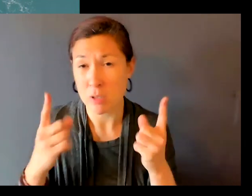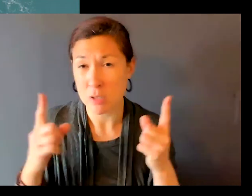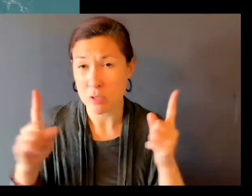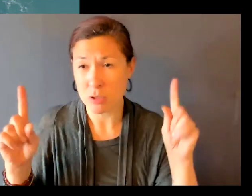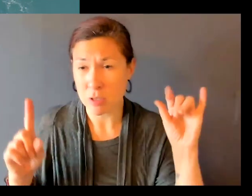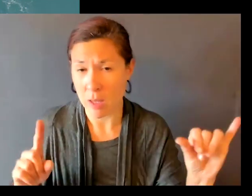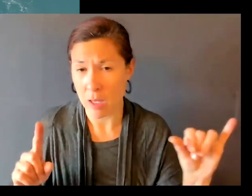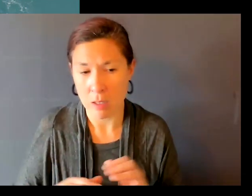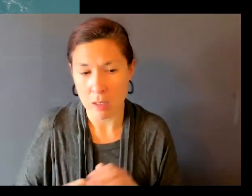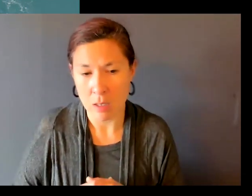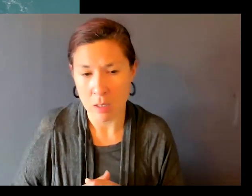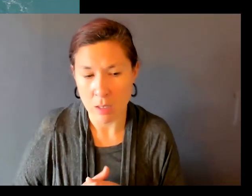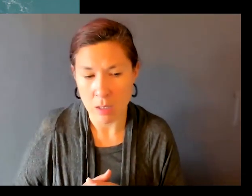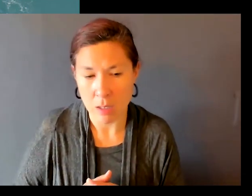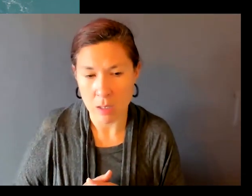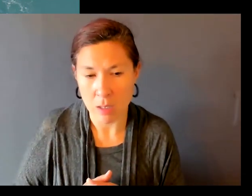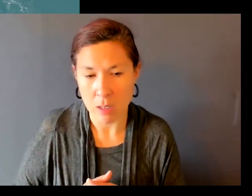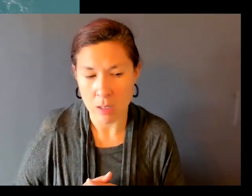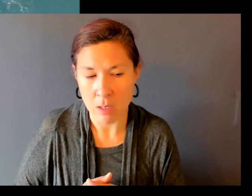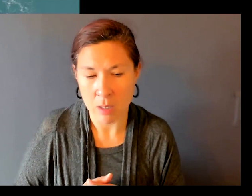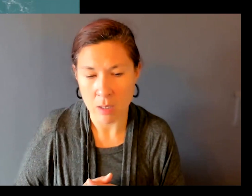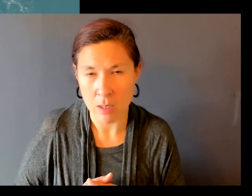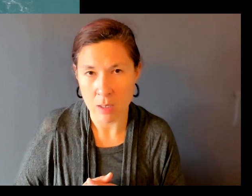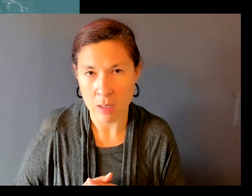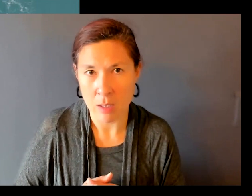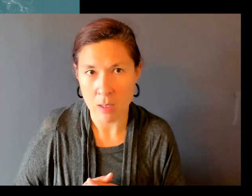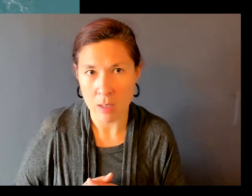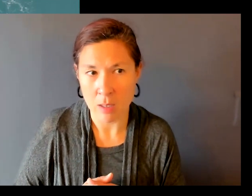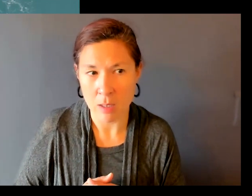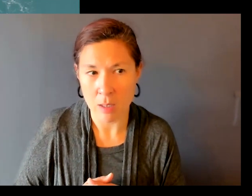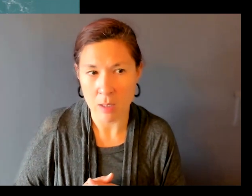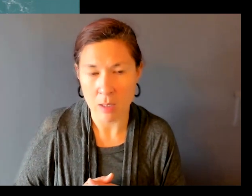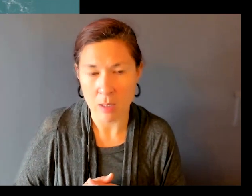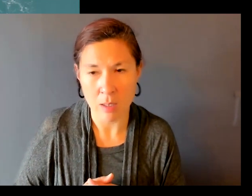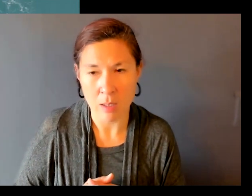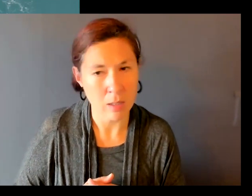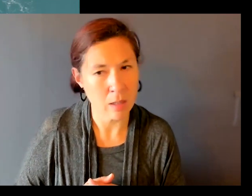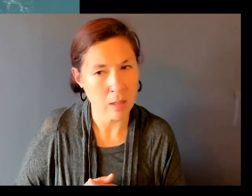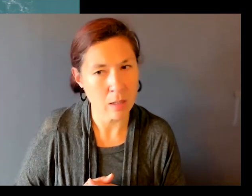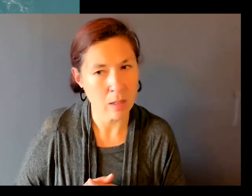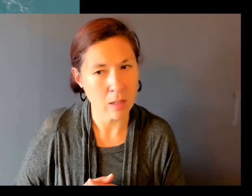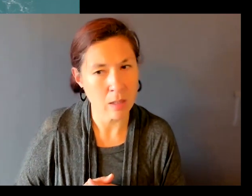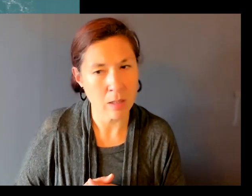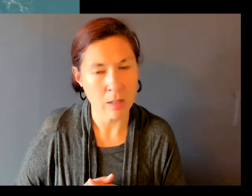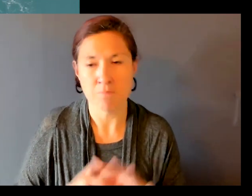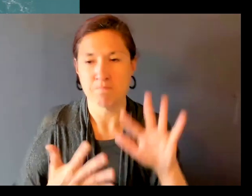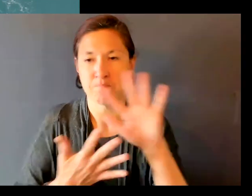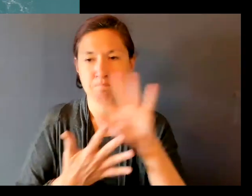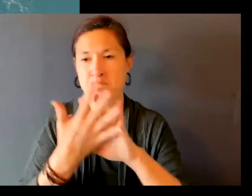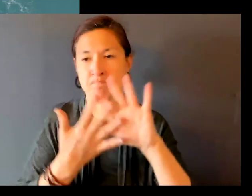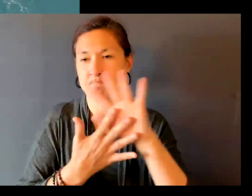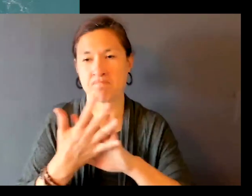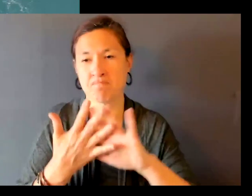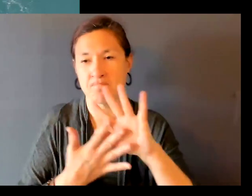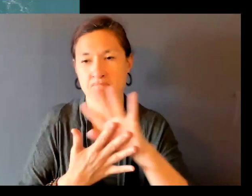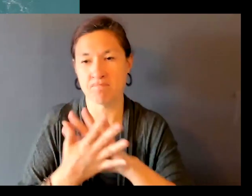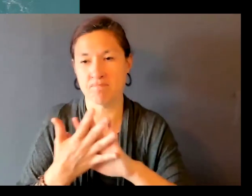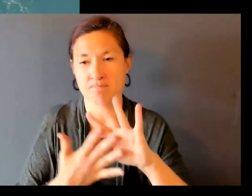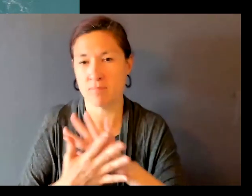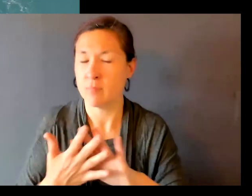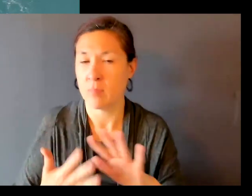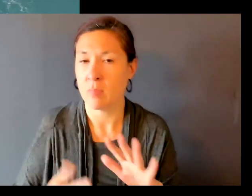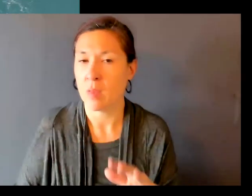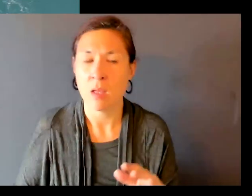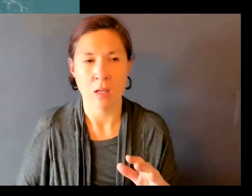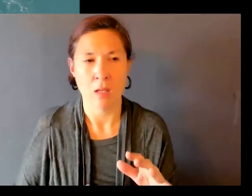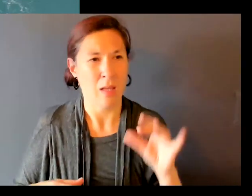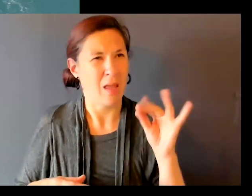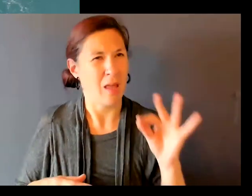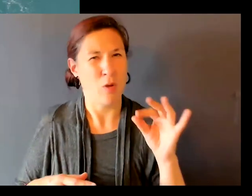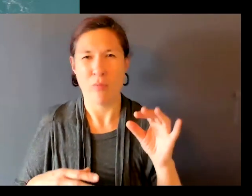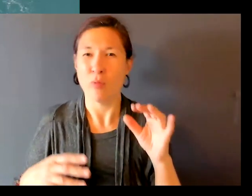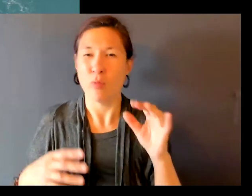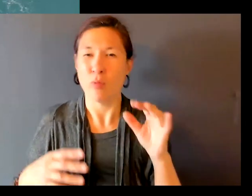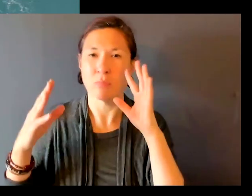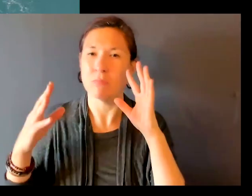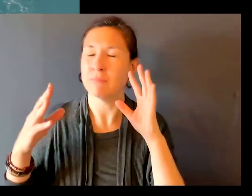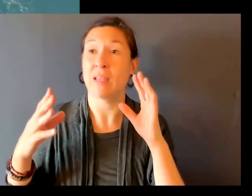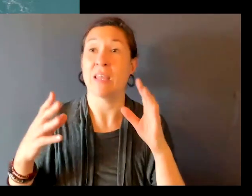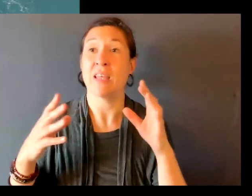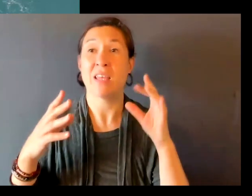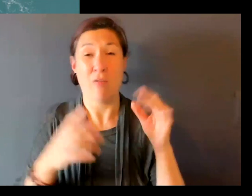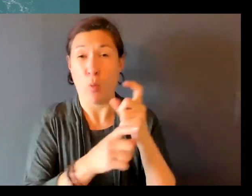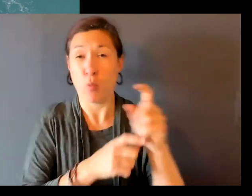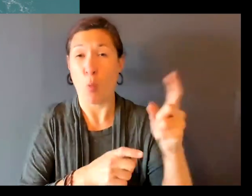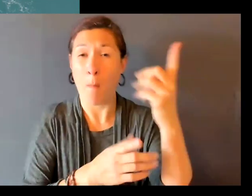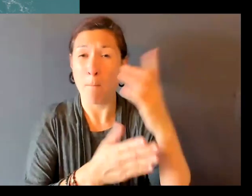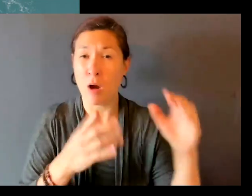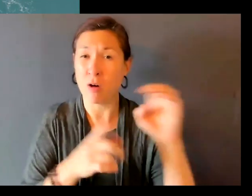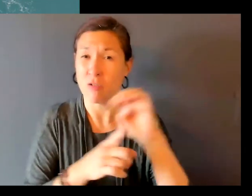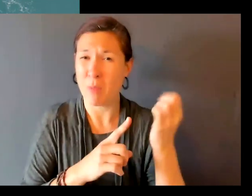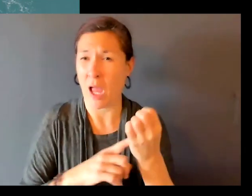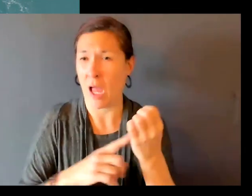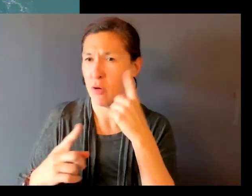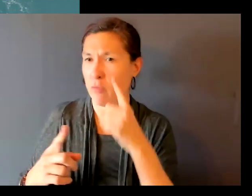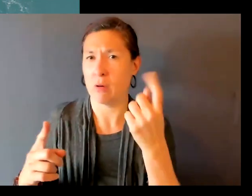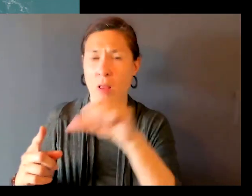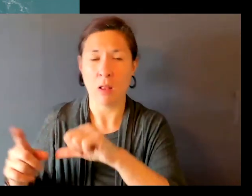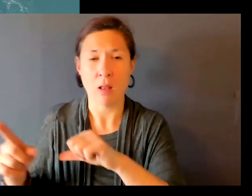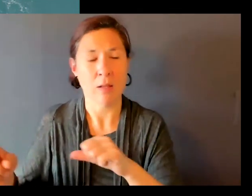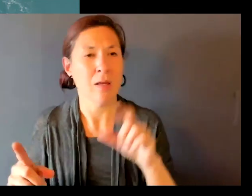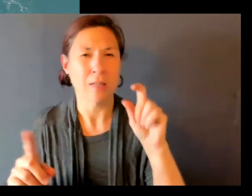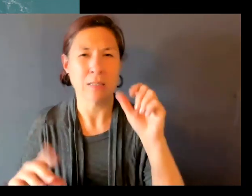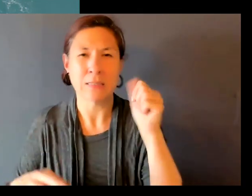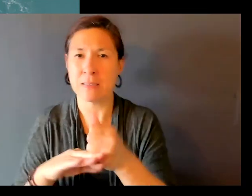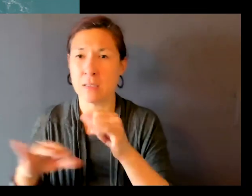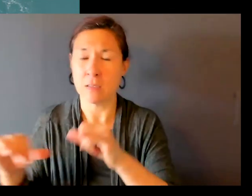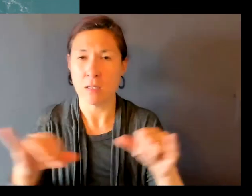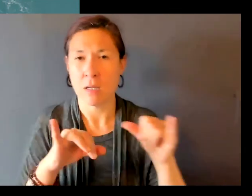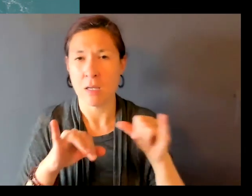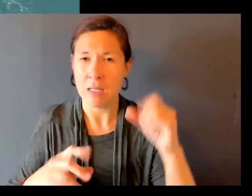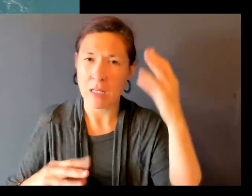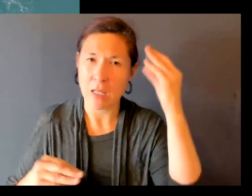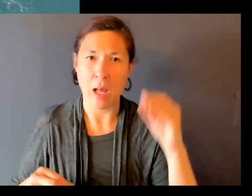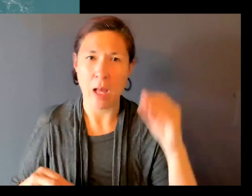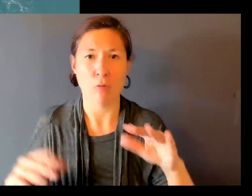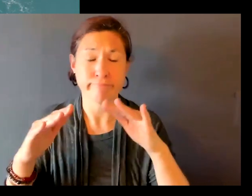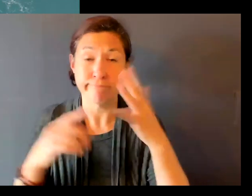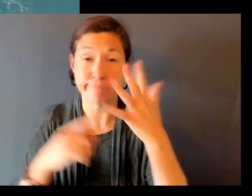They clean the water through their trans portation through the cycle of life. They reduce flood risks. They decrease the heat deserts. The whole value of destressing us as we go through life having trees around us. Uhm, and I would like to see the state enact something to make it harder for trees to simply be cut down.